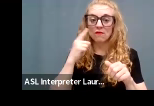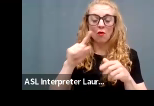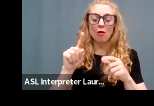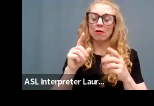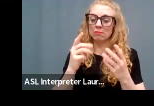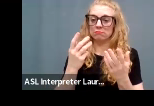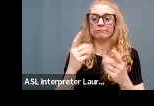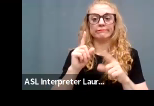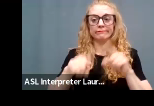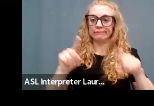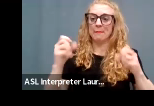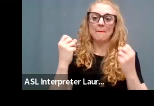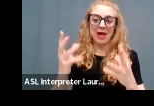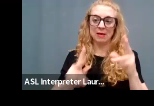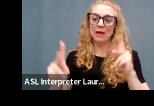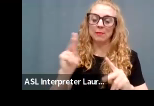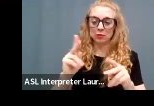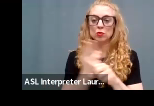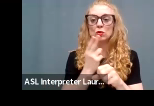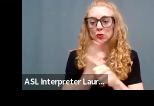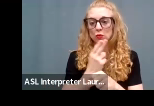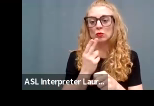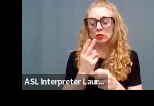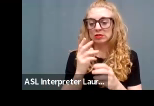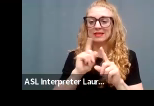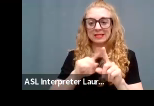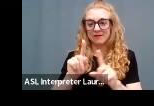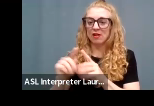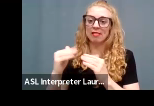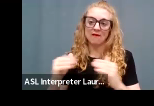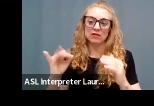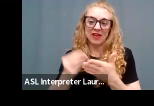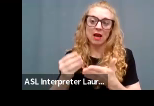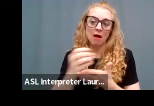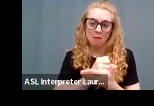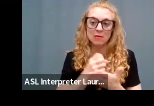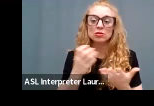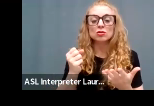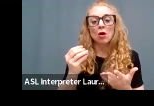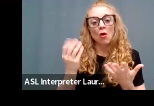range of of people in the socioeconomic spectrum and making sure that people can have access to